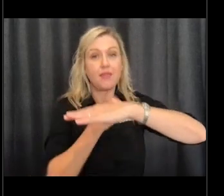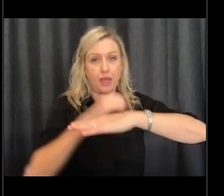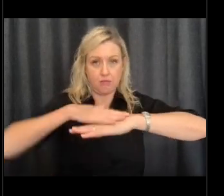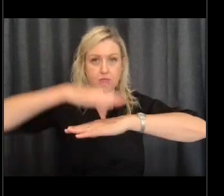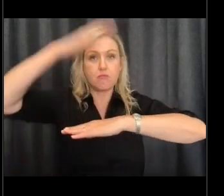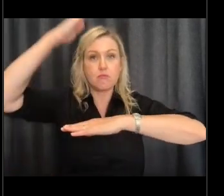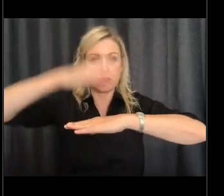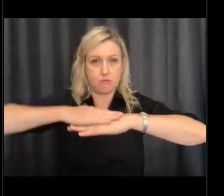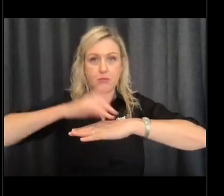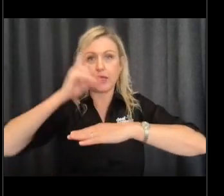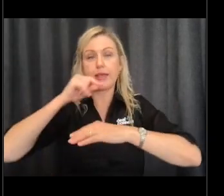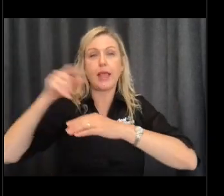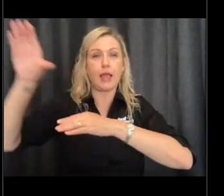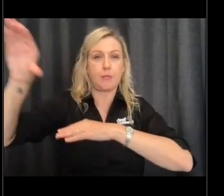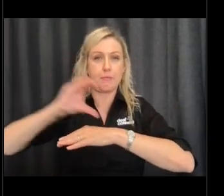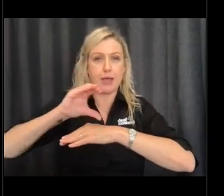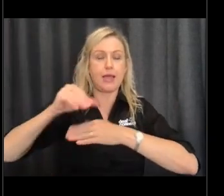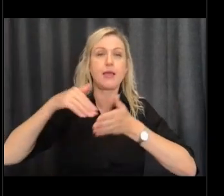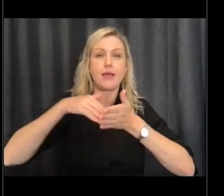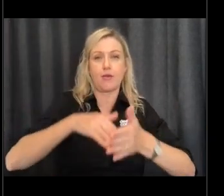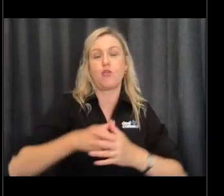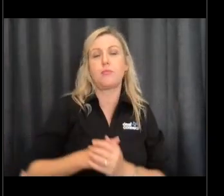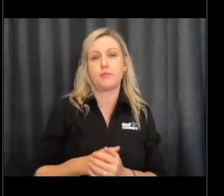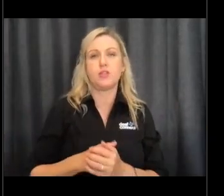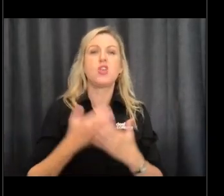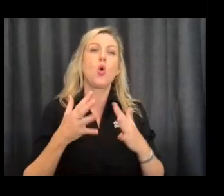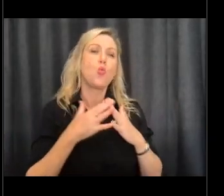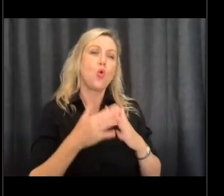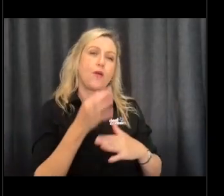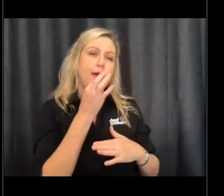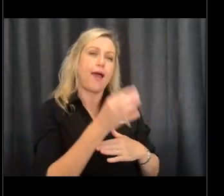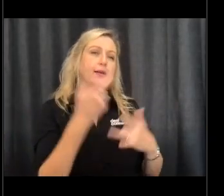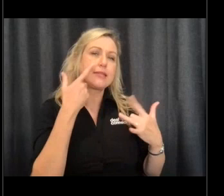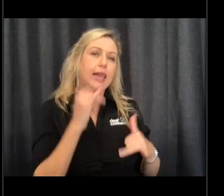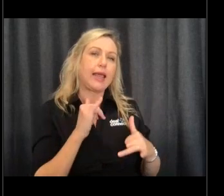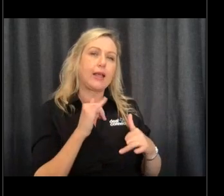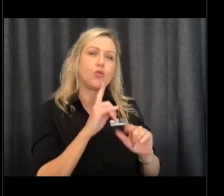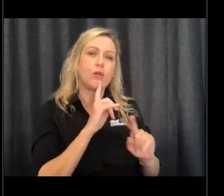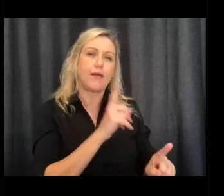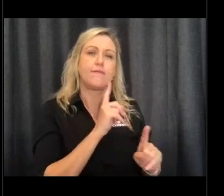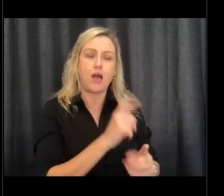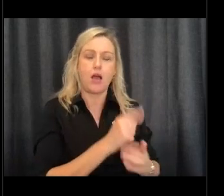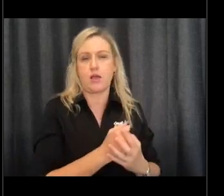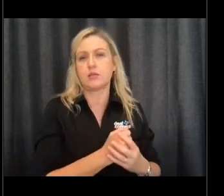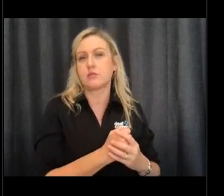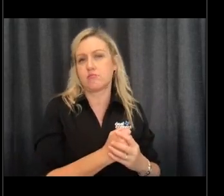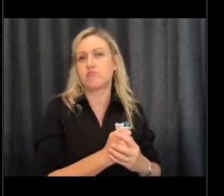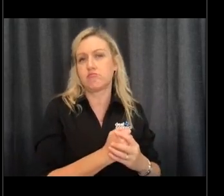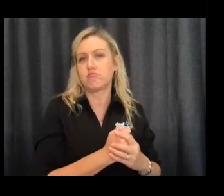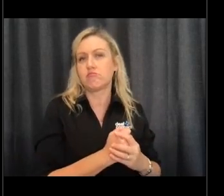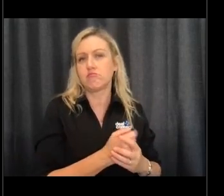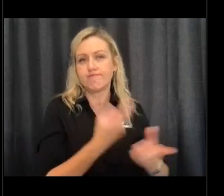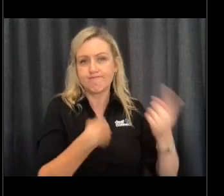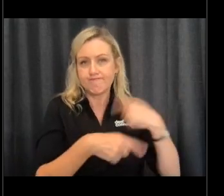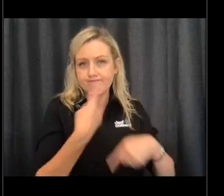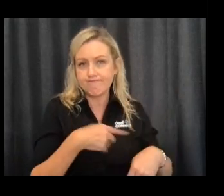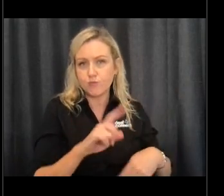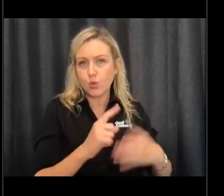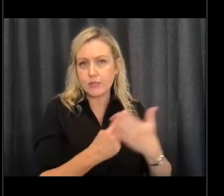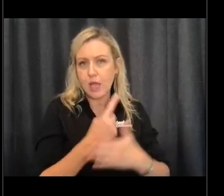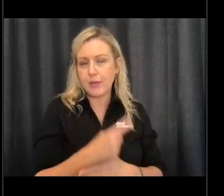the stumps and around what happened to that property to see what's going on.